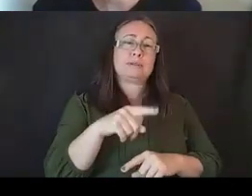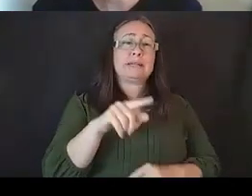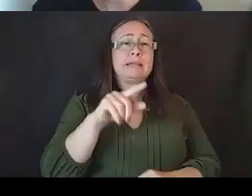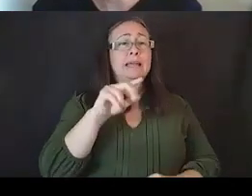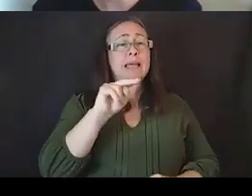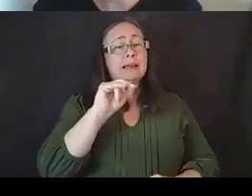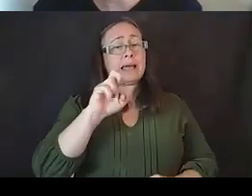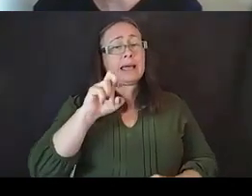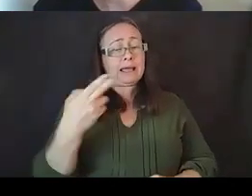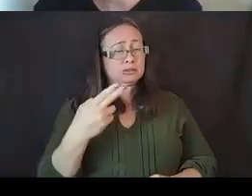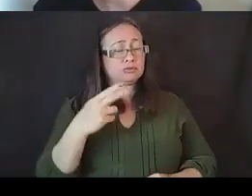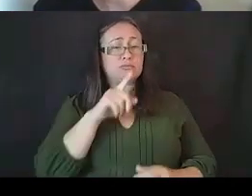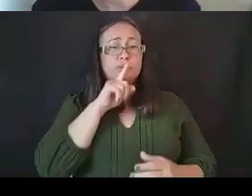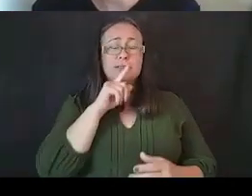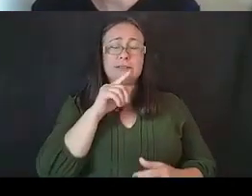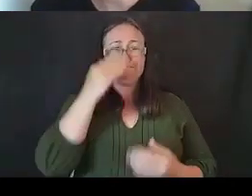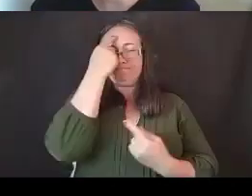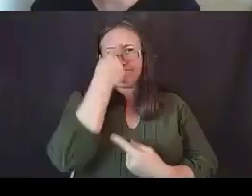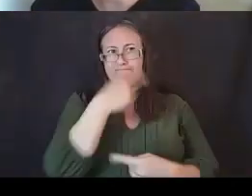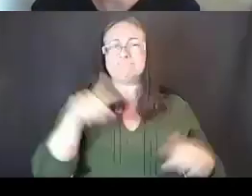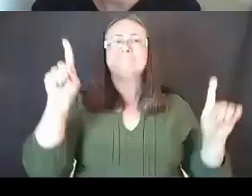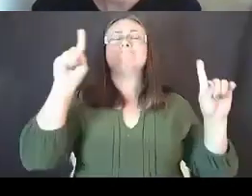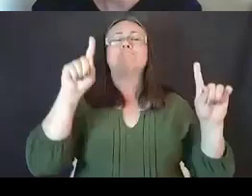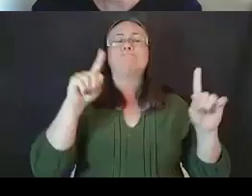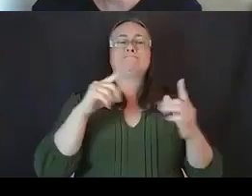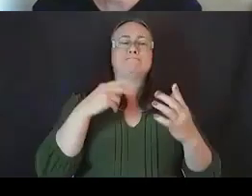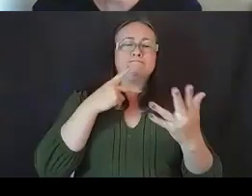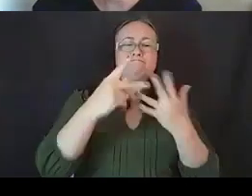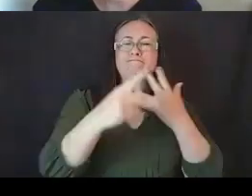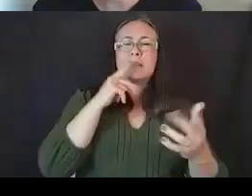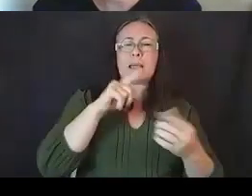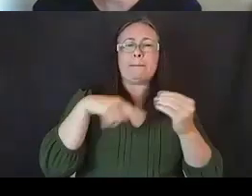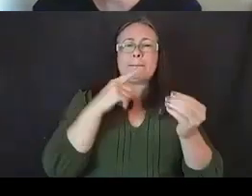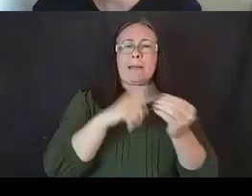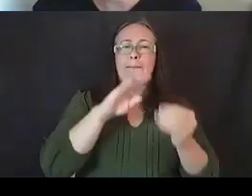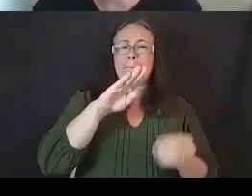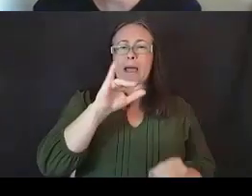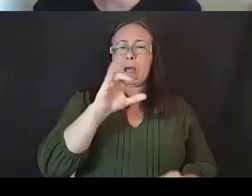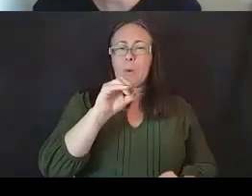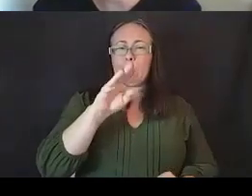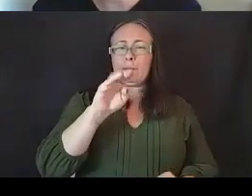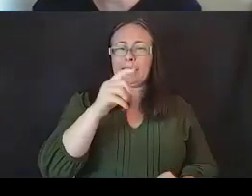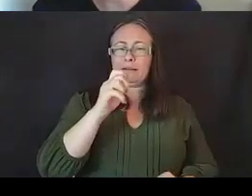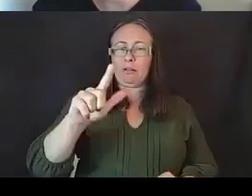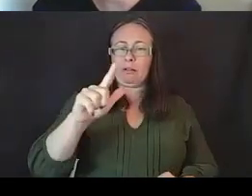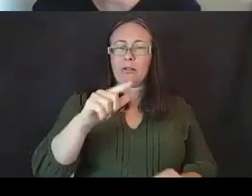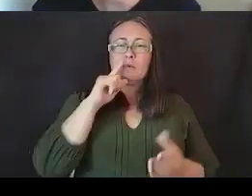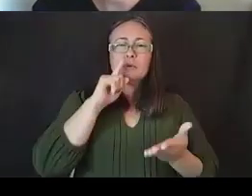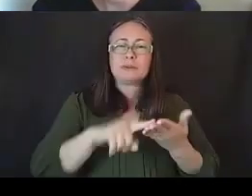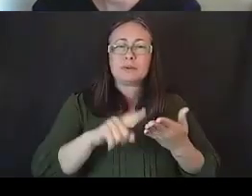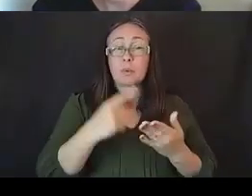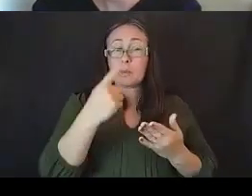about the investments it makes in biomedical research, and the one-stop shop for this information is the RePORT website.